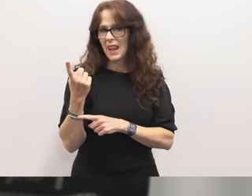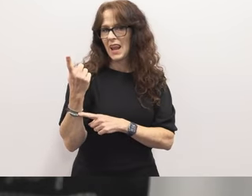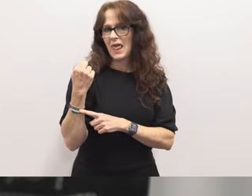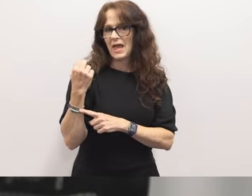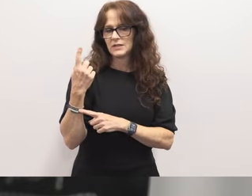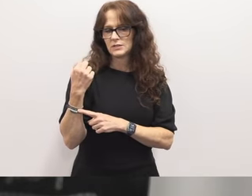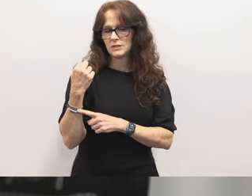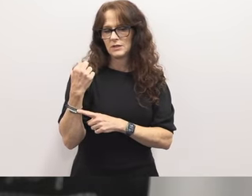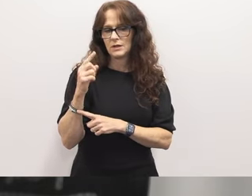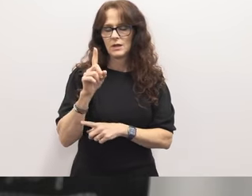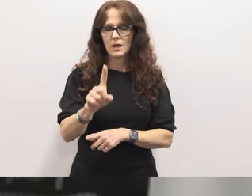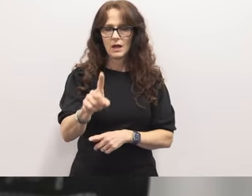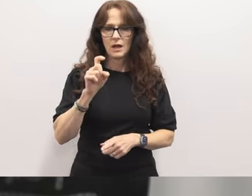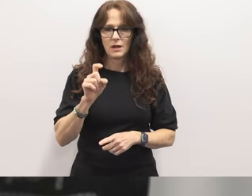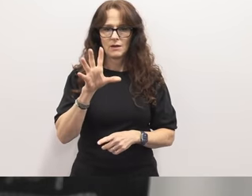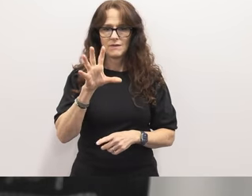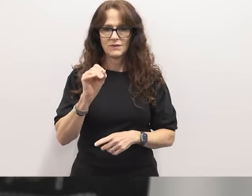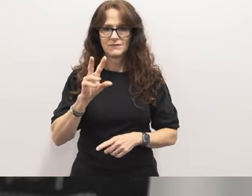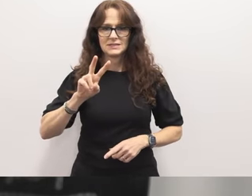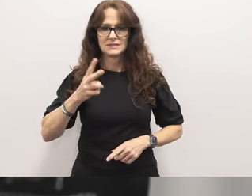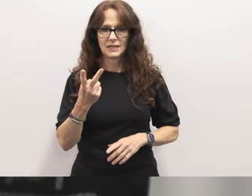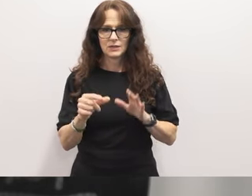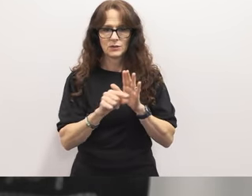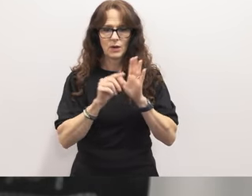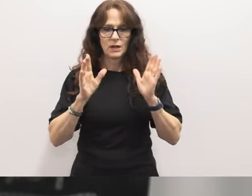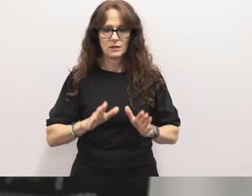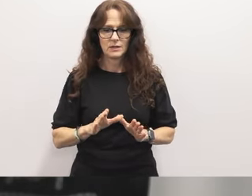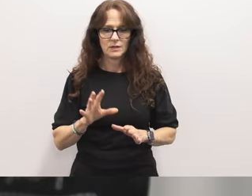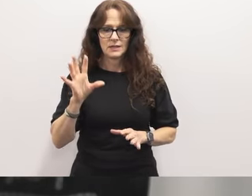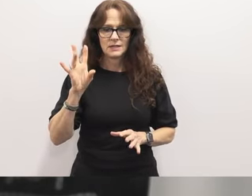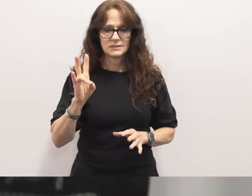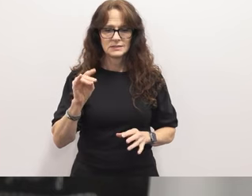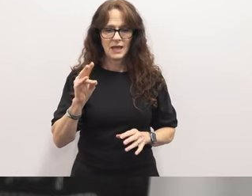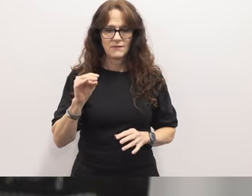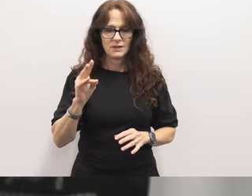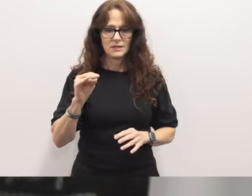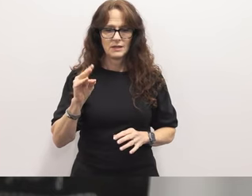out of 150 second graders, 70 kids were at kinder level.